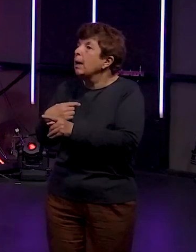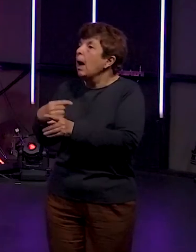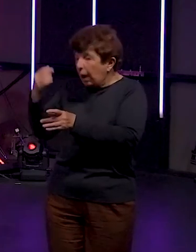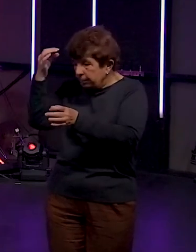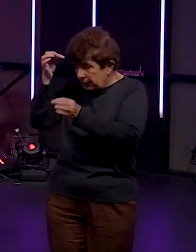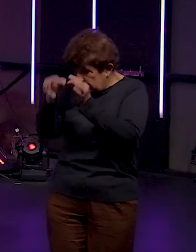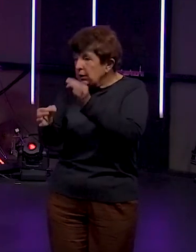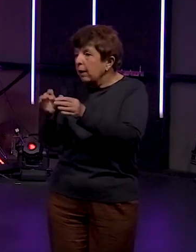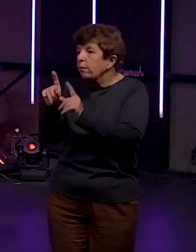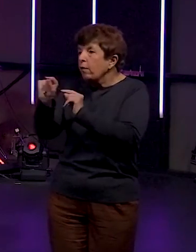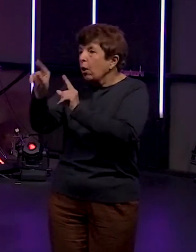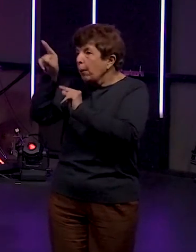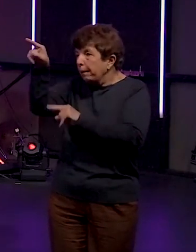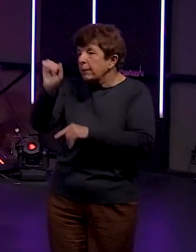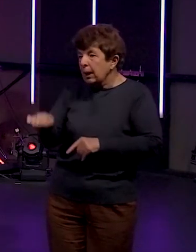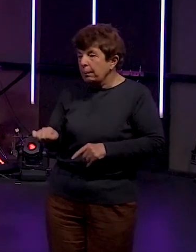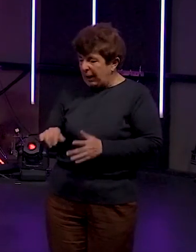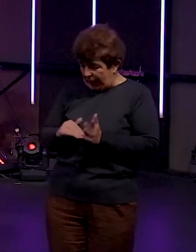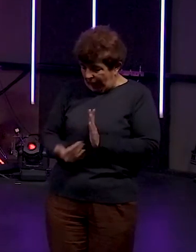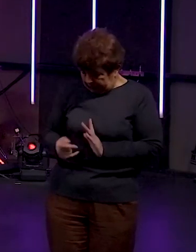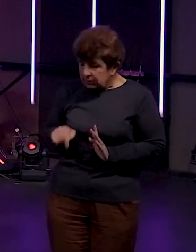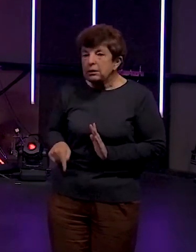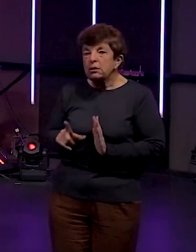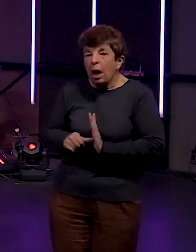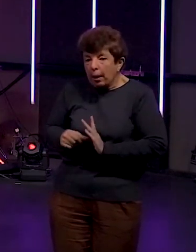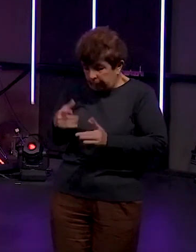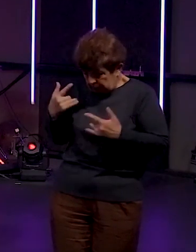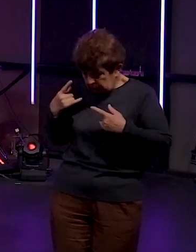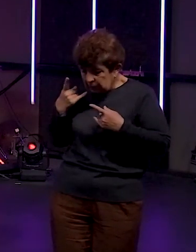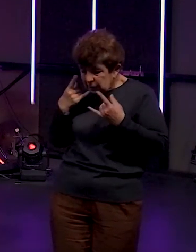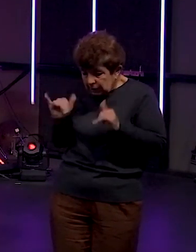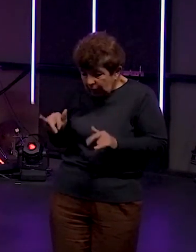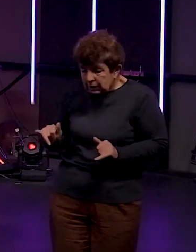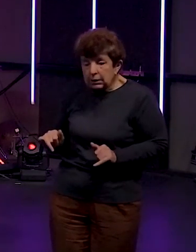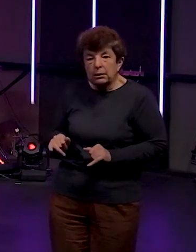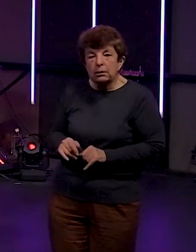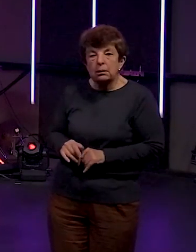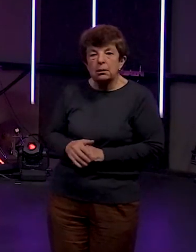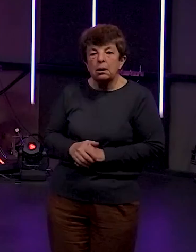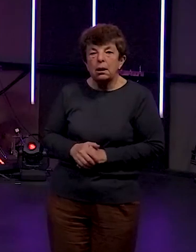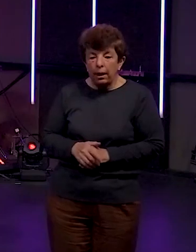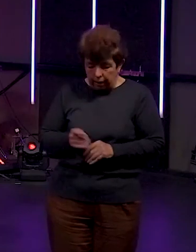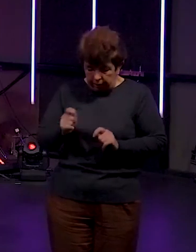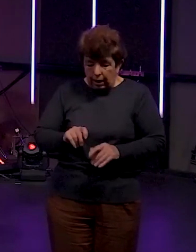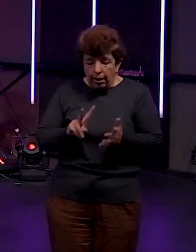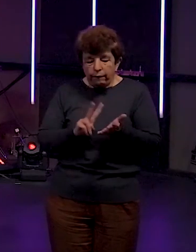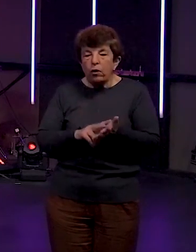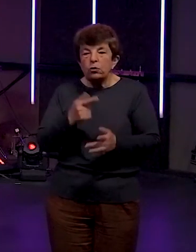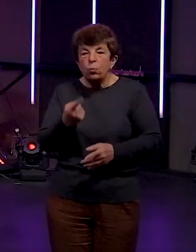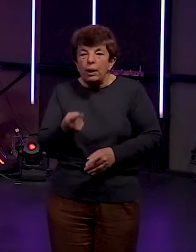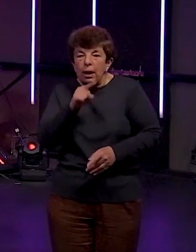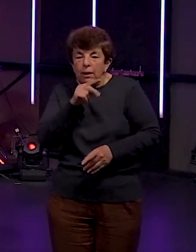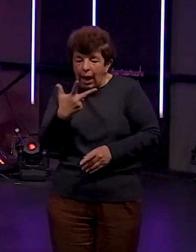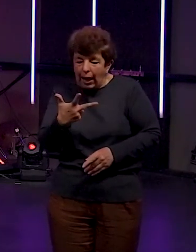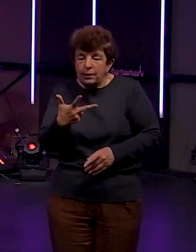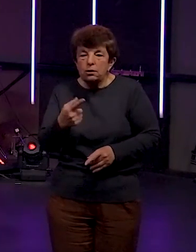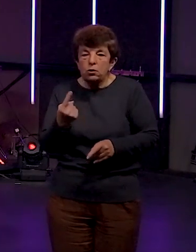and now there's this period of testing but then verse 108 comes back with this